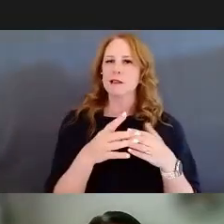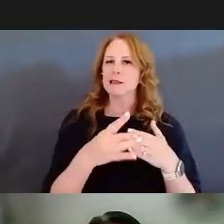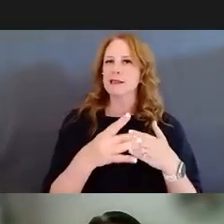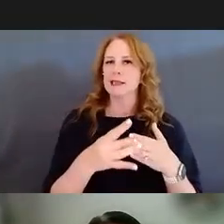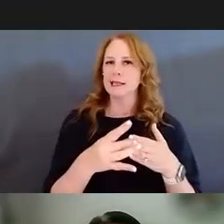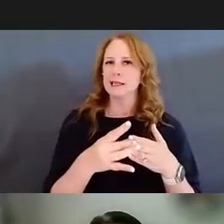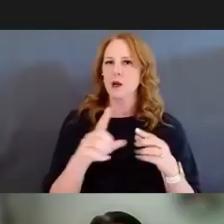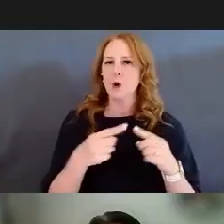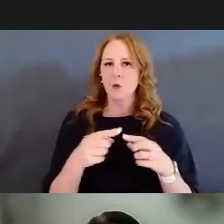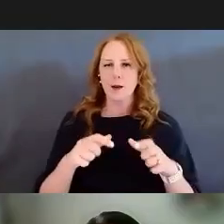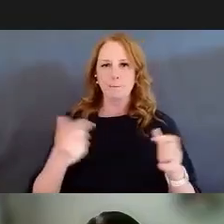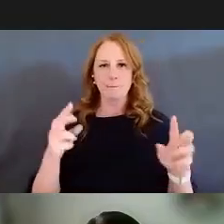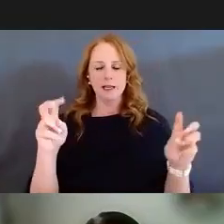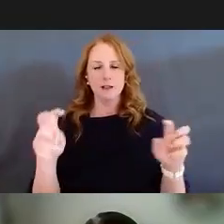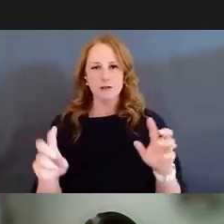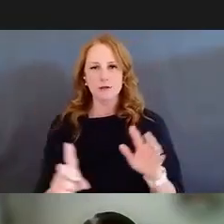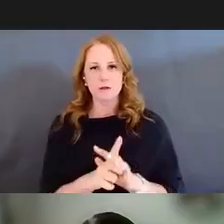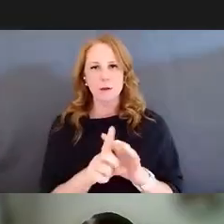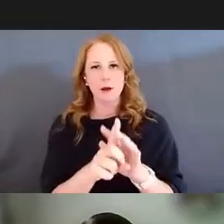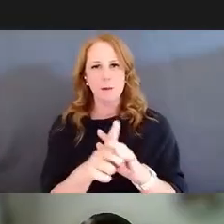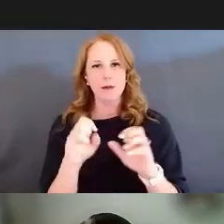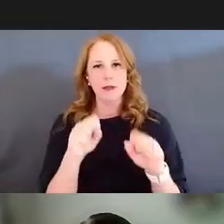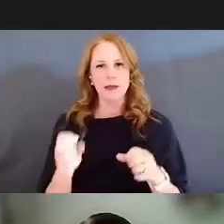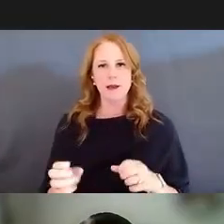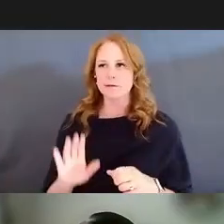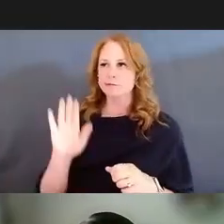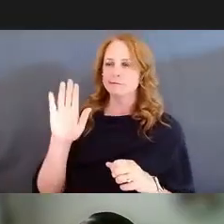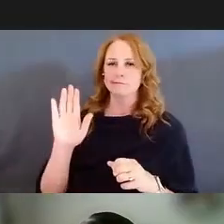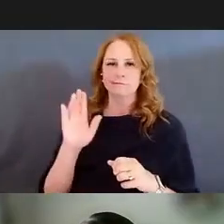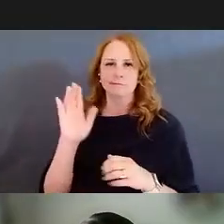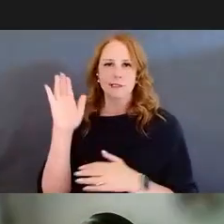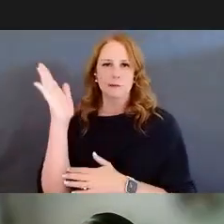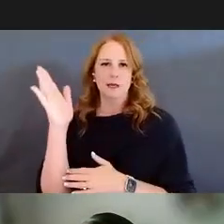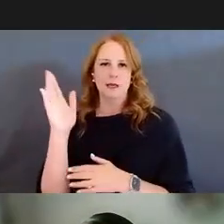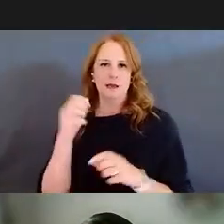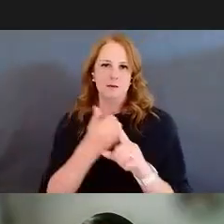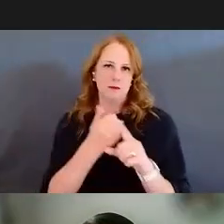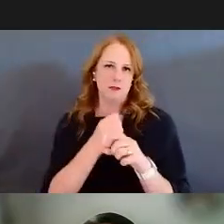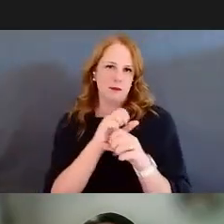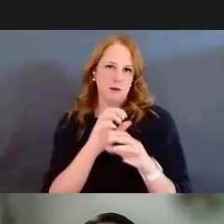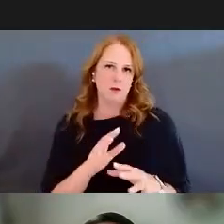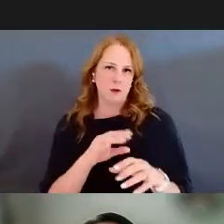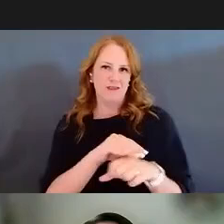arise where they can speak as an employer and influence change. Um and overall I just say it